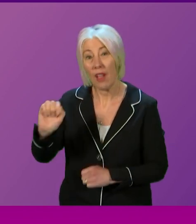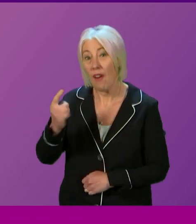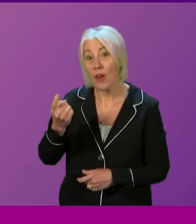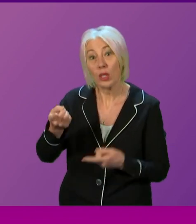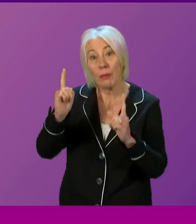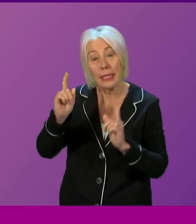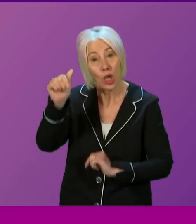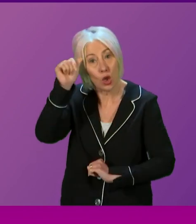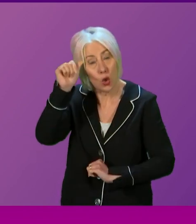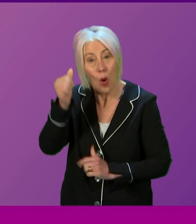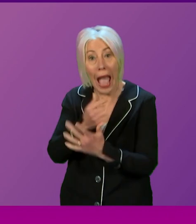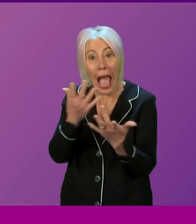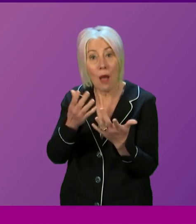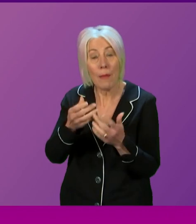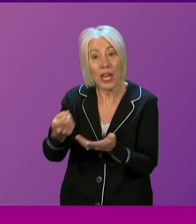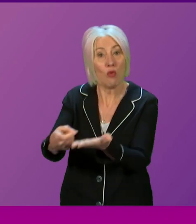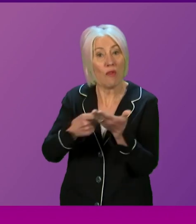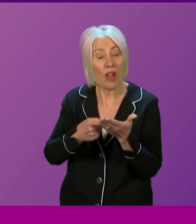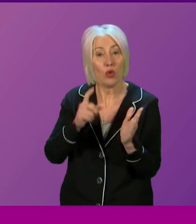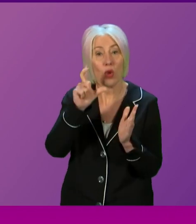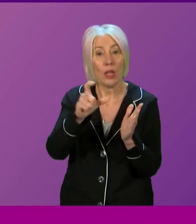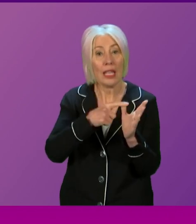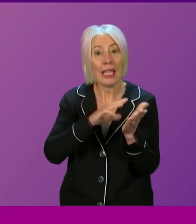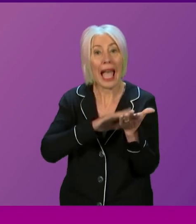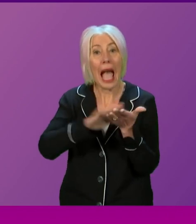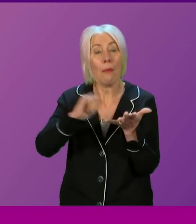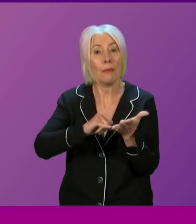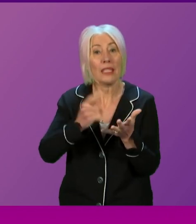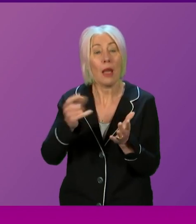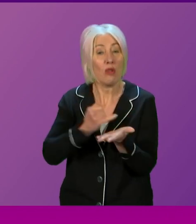How many referrals to CAMHS have been rejected in the past year, and how many children have